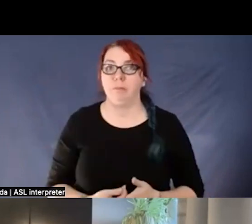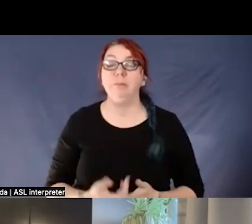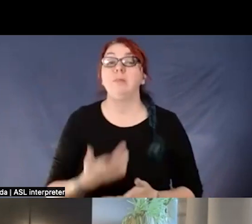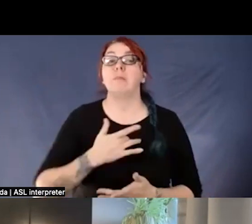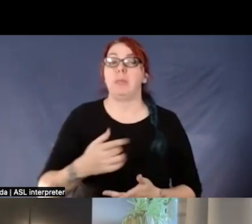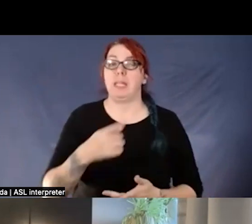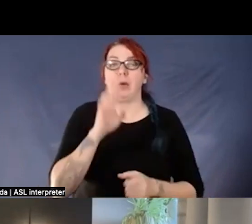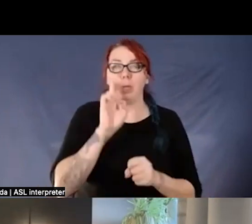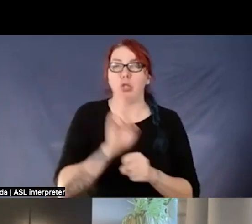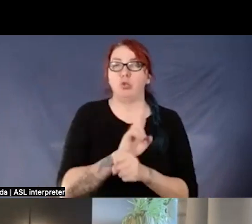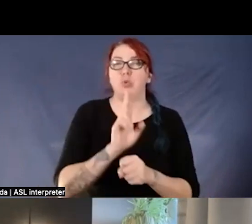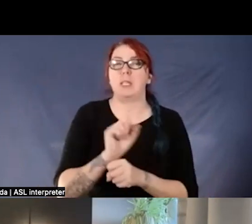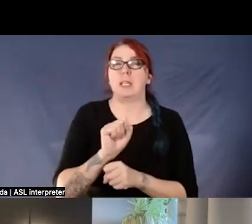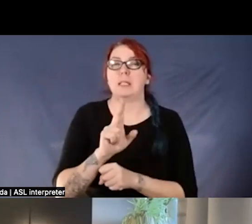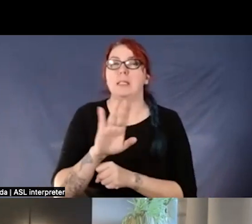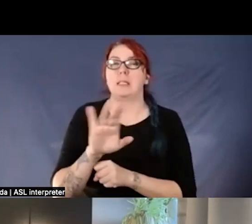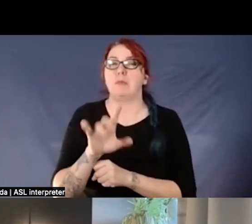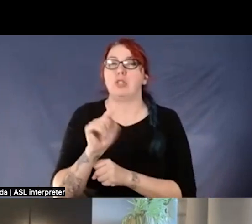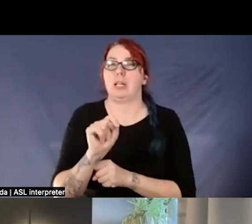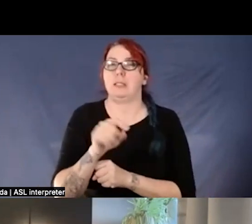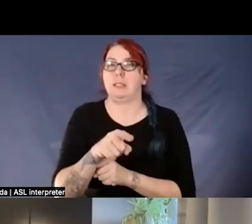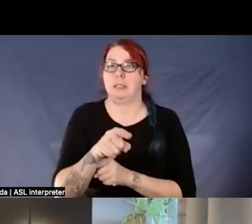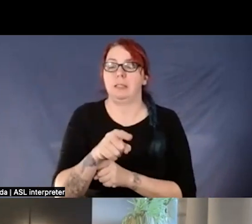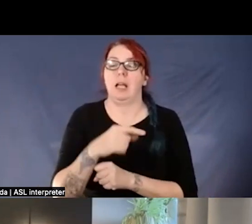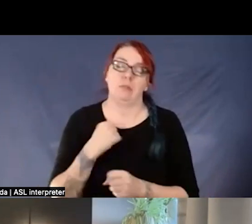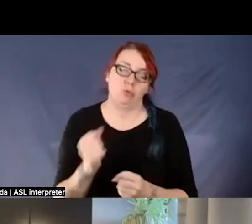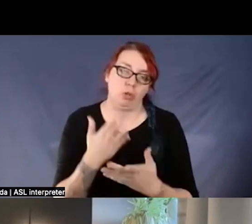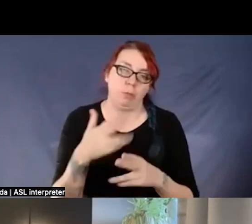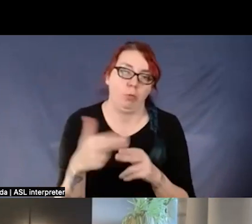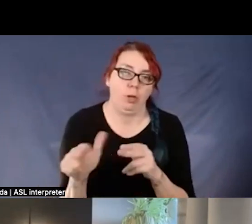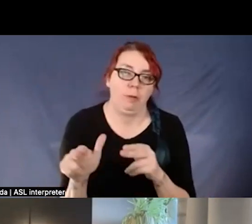were writing. My suggestion is to keep it brief as the display allows only about 28 characters.